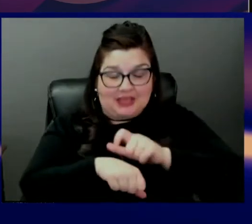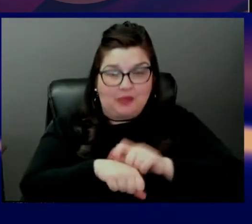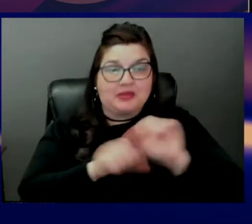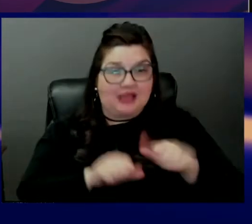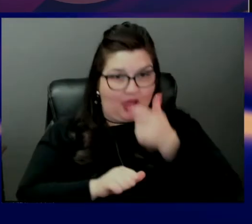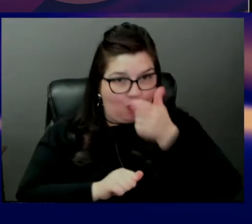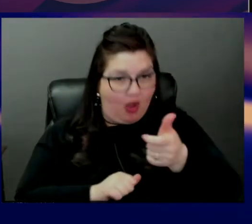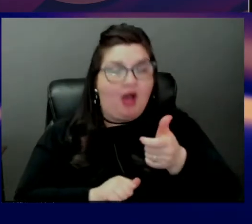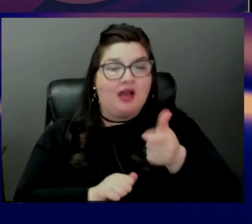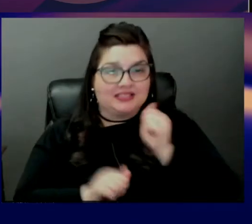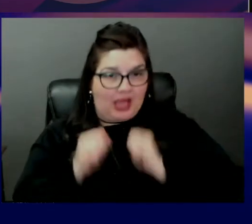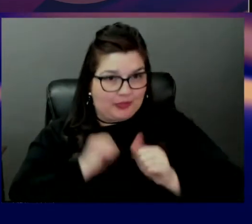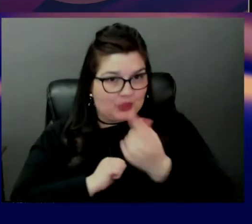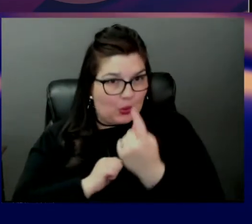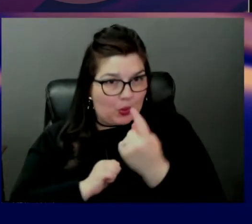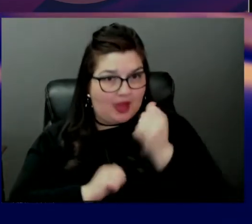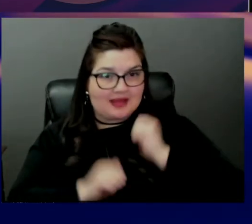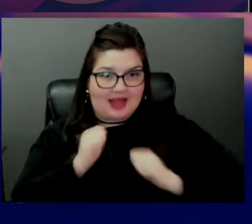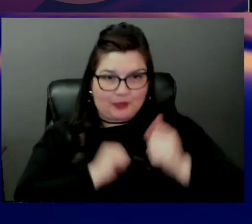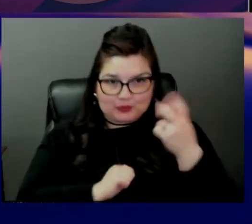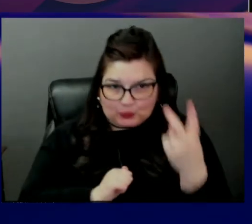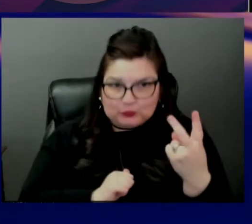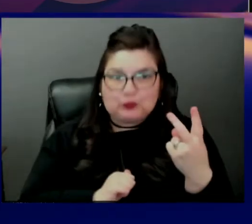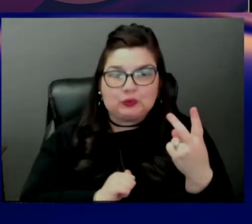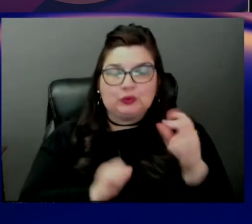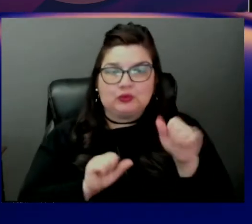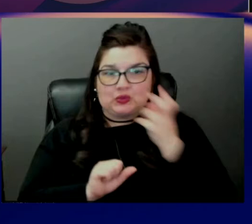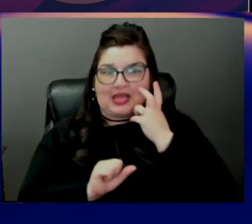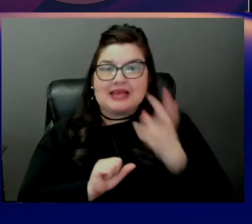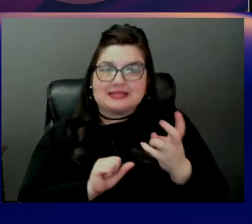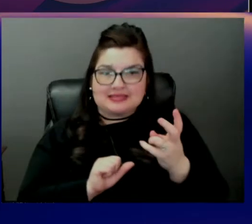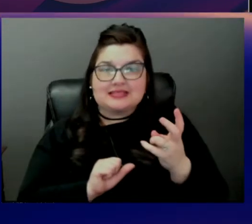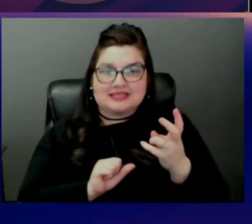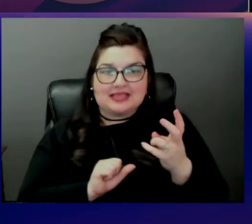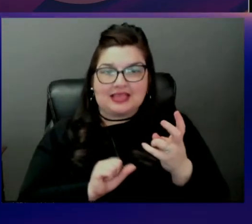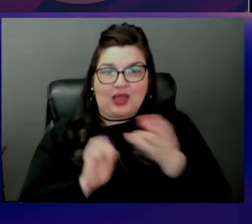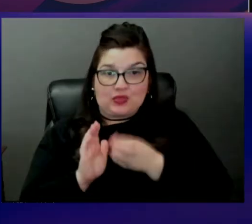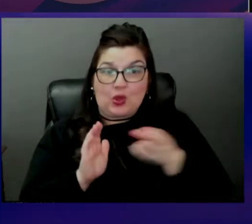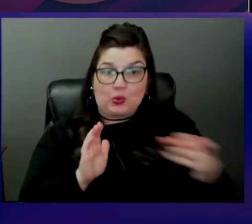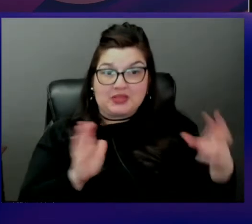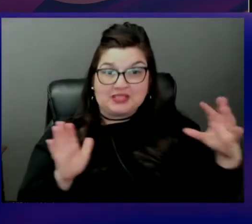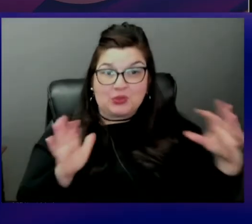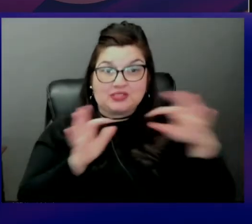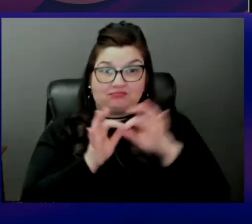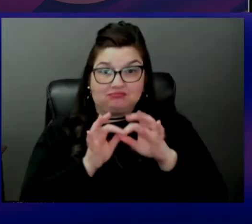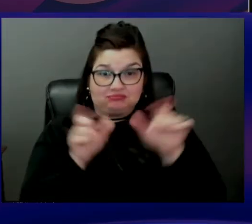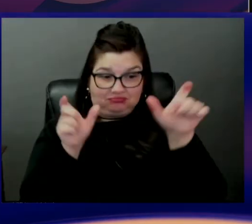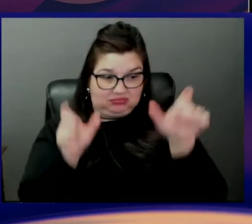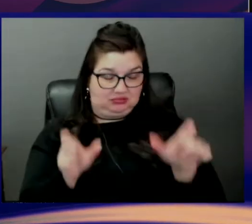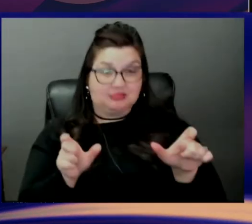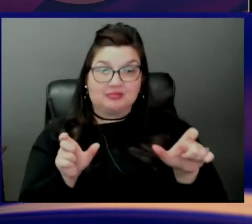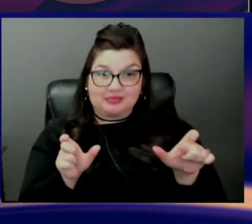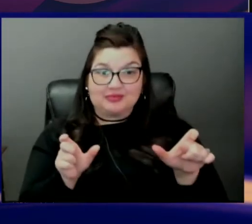and you can see here that we have, the resources alongside those, those episodes. Episode three,